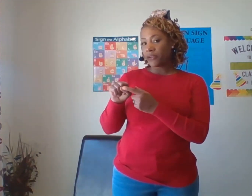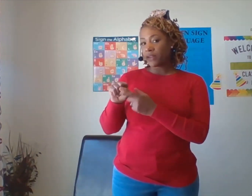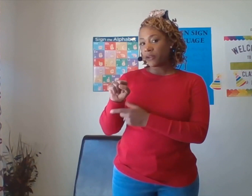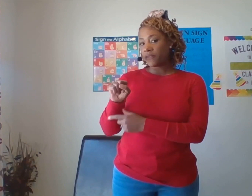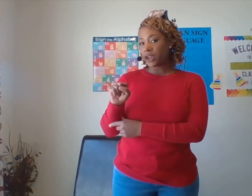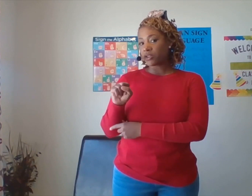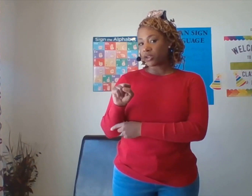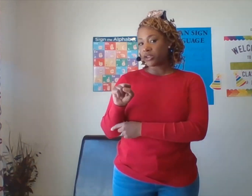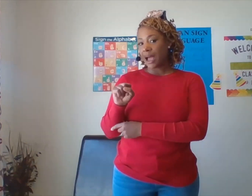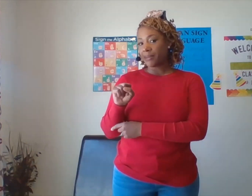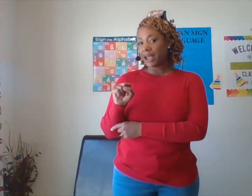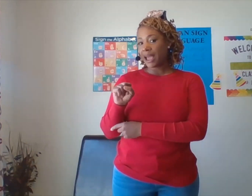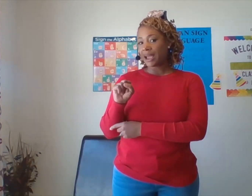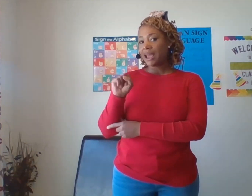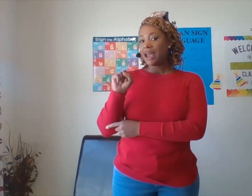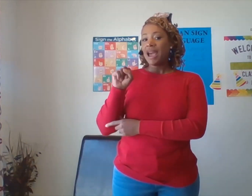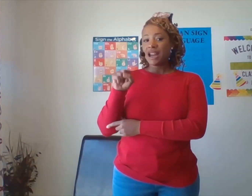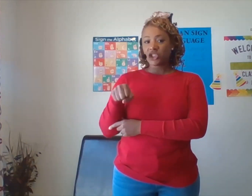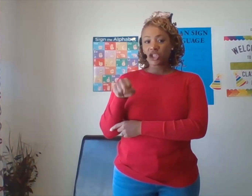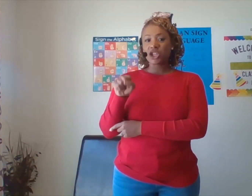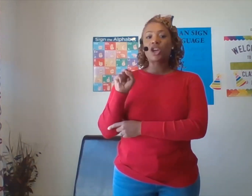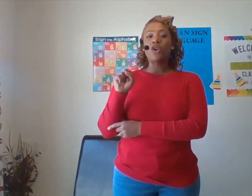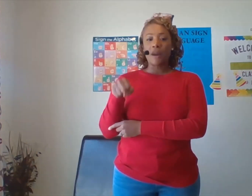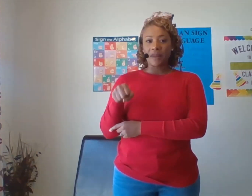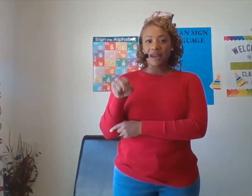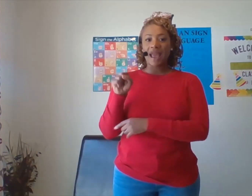front of your fingers on your dominant hand and it's just gonna go up and down